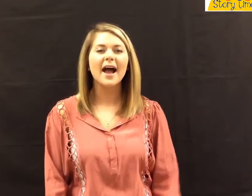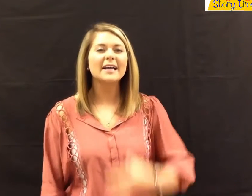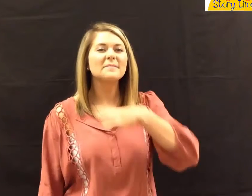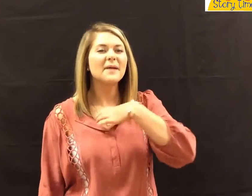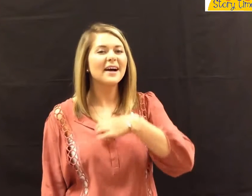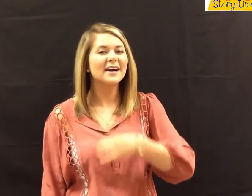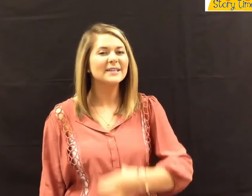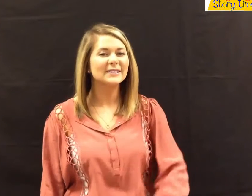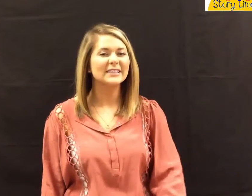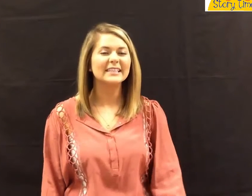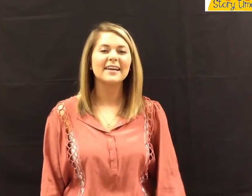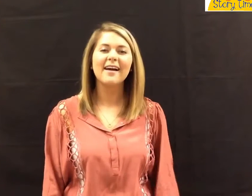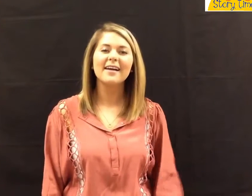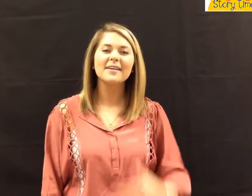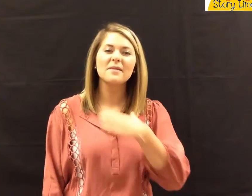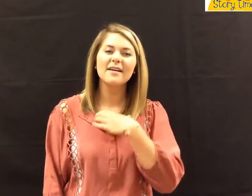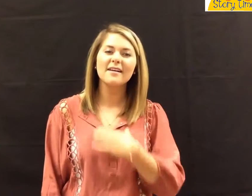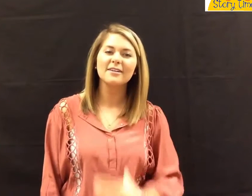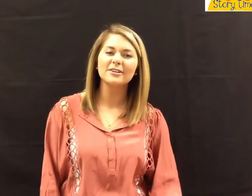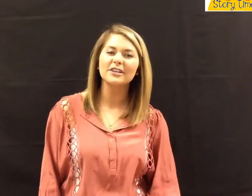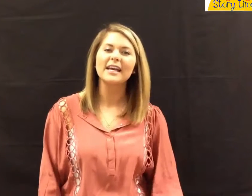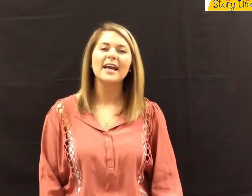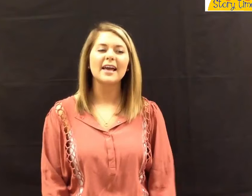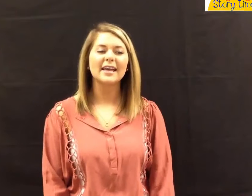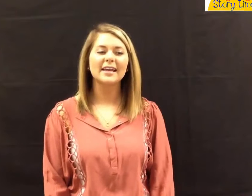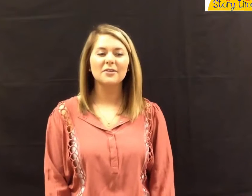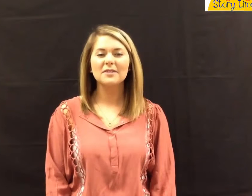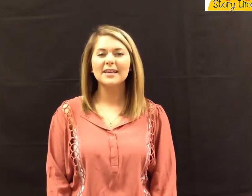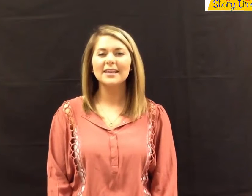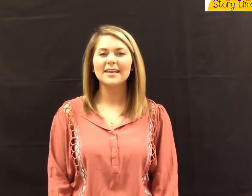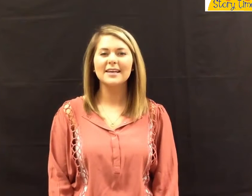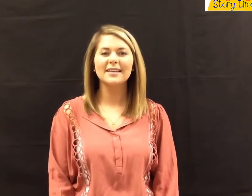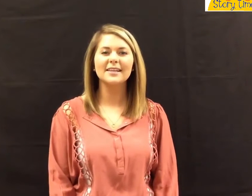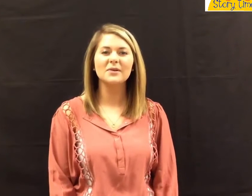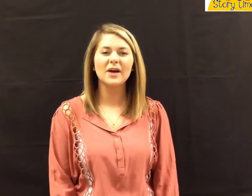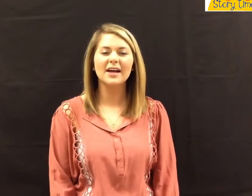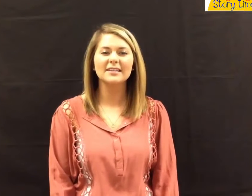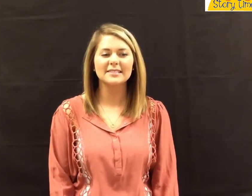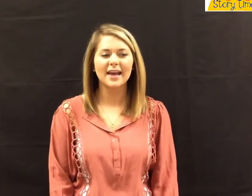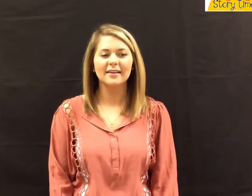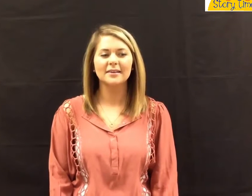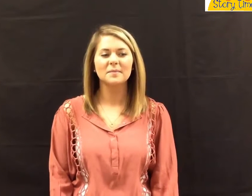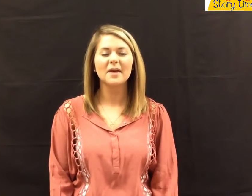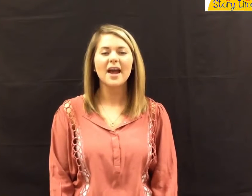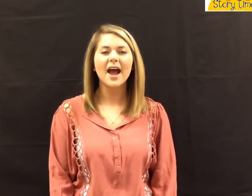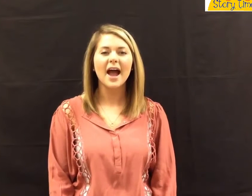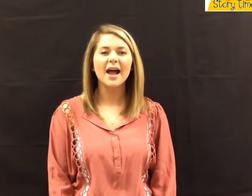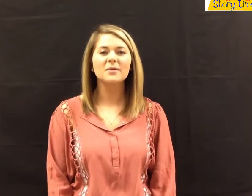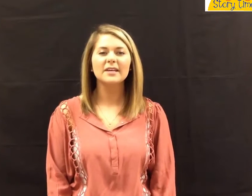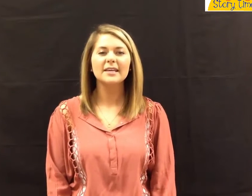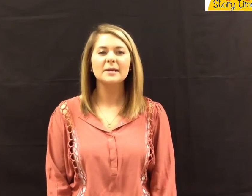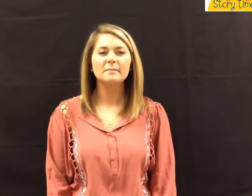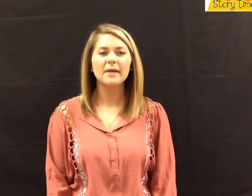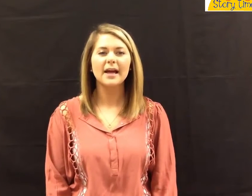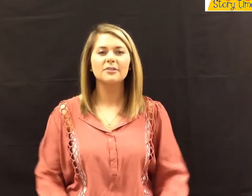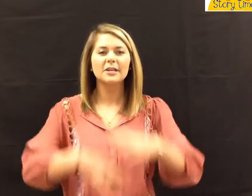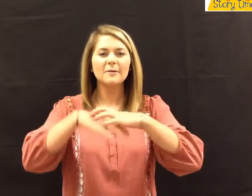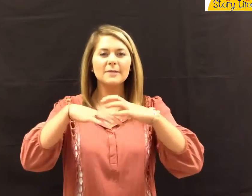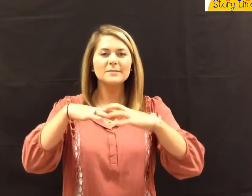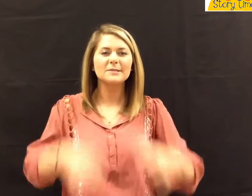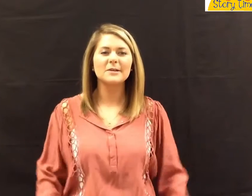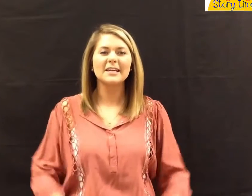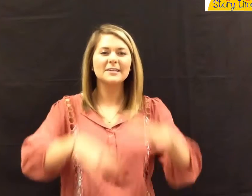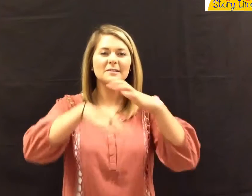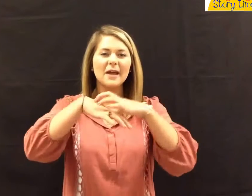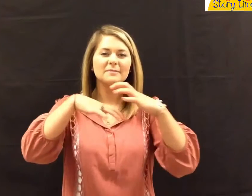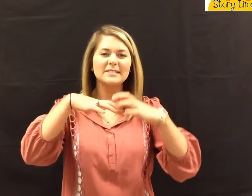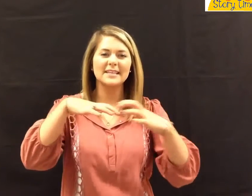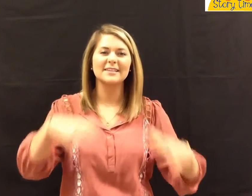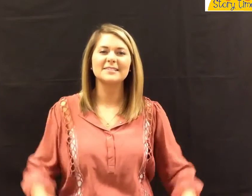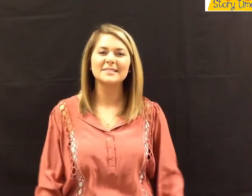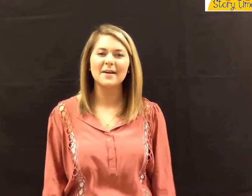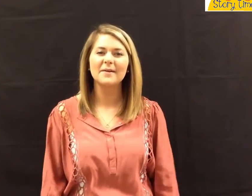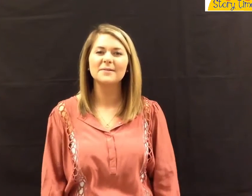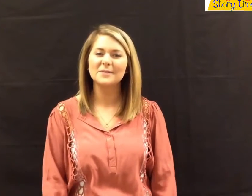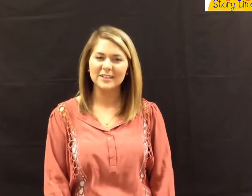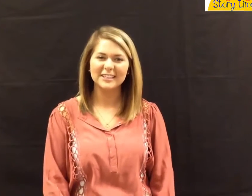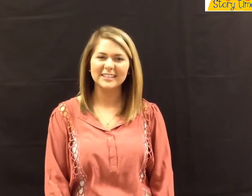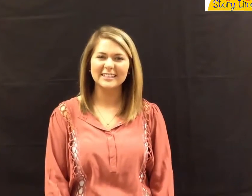I am hungry, I am hungry, and I really want a snack. I will eat my green grapes, green grapes taste so good.